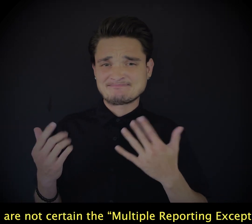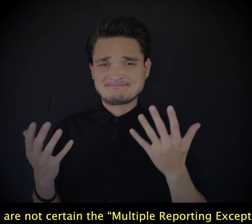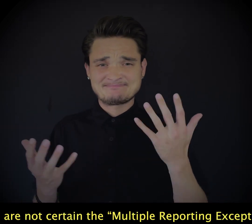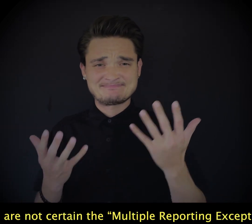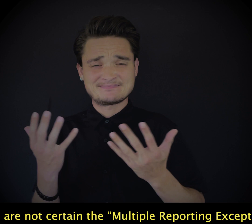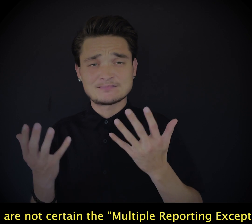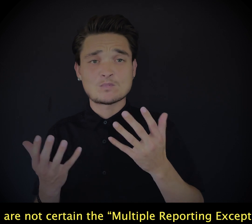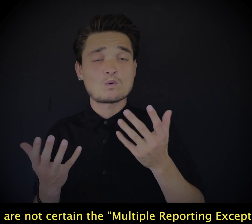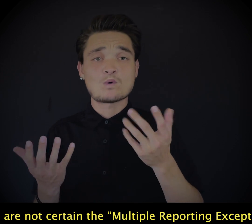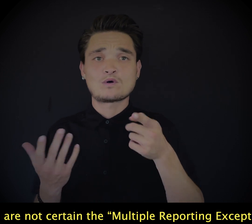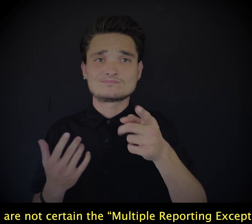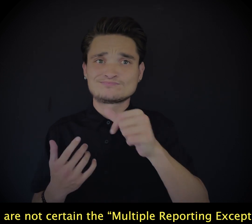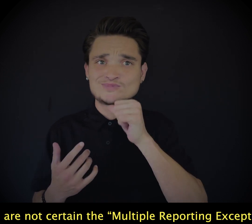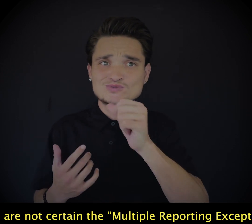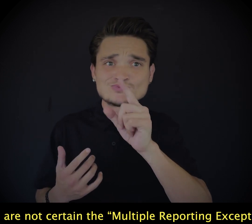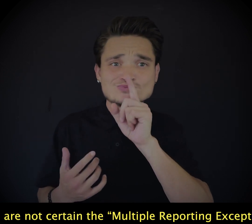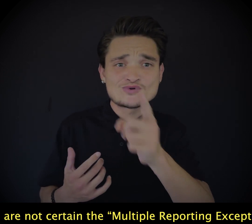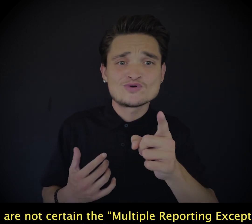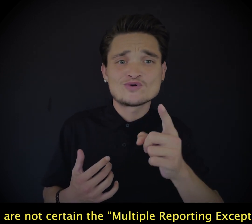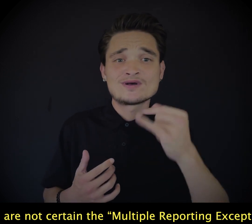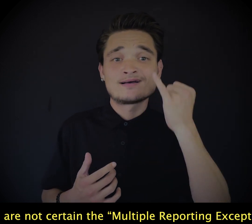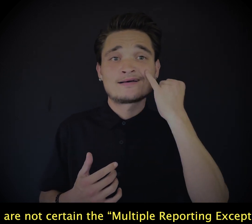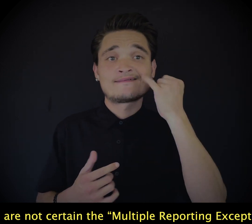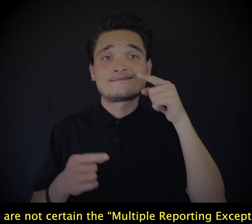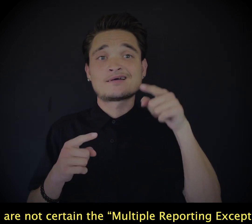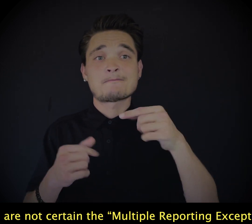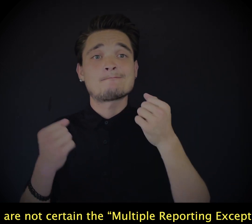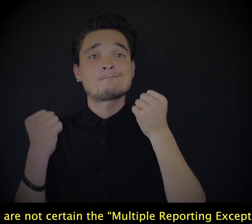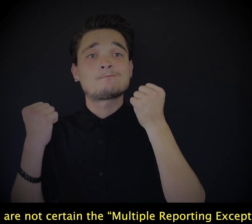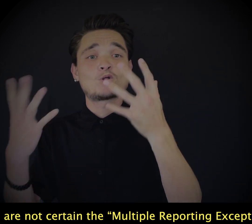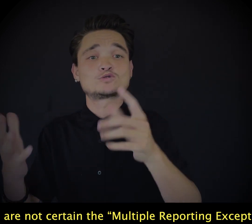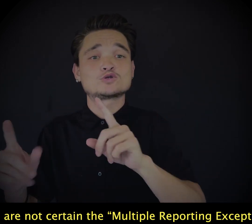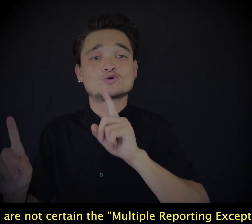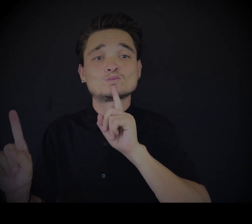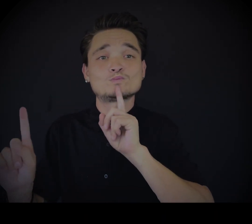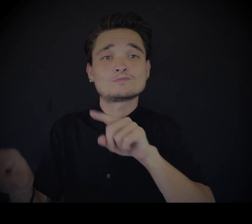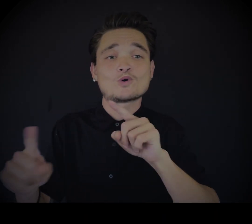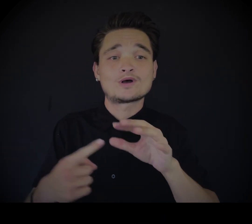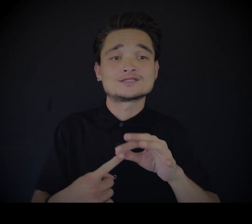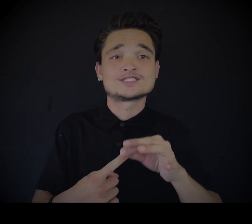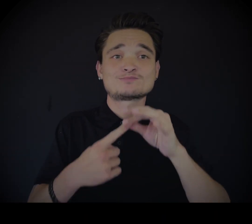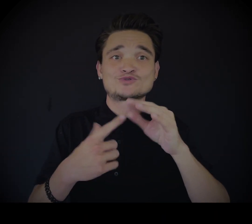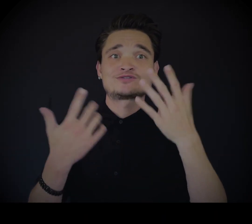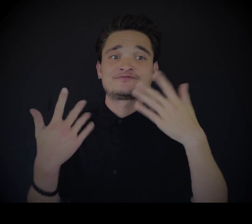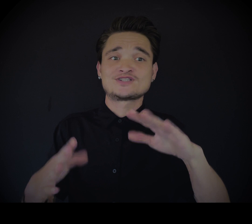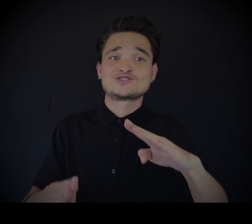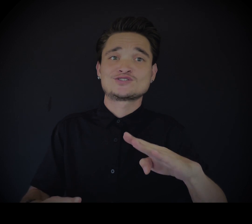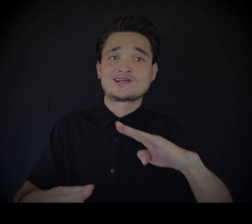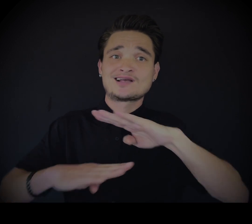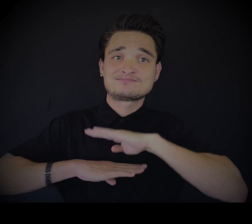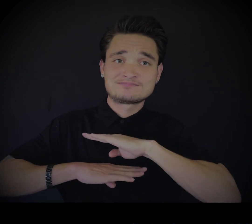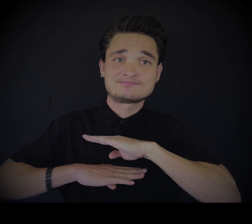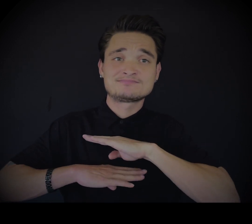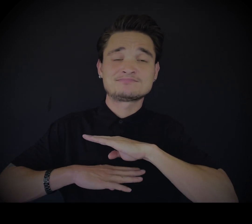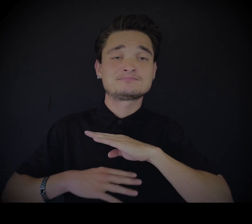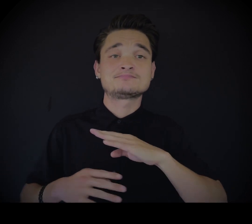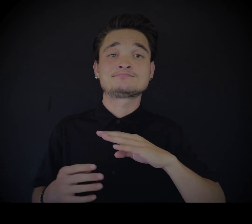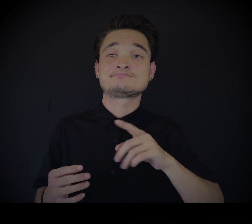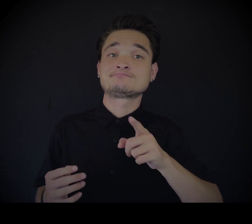or you are not certain the “Multiple Reporting Exception” has been met, we encourage you to report the incident to the VPCR.